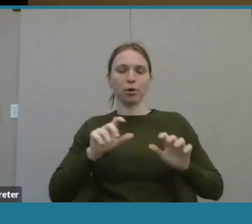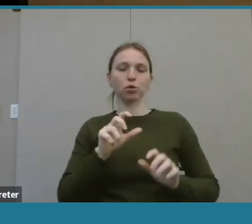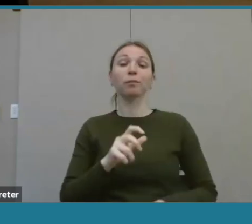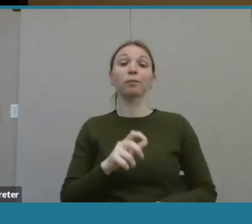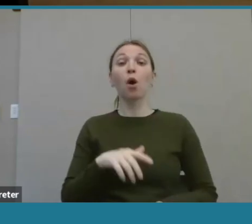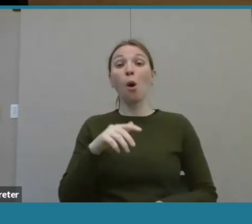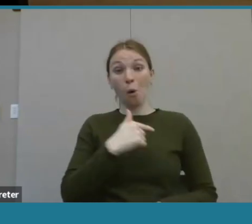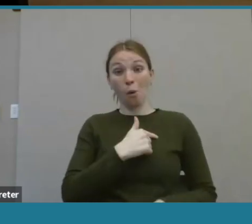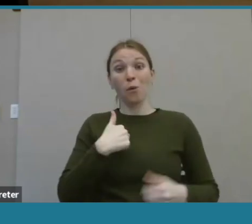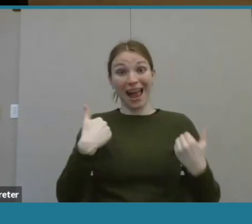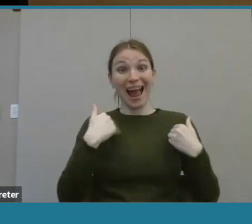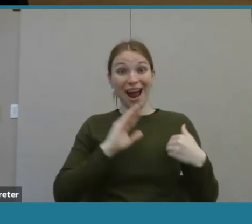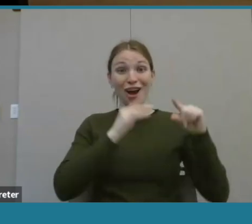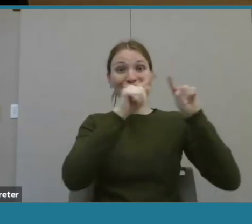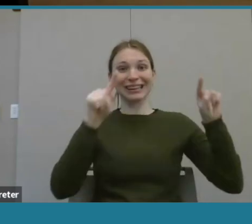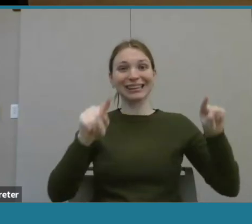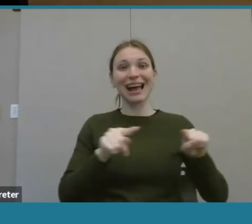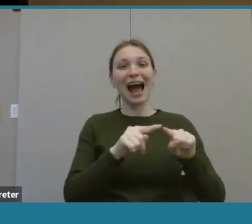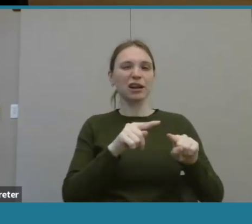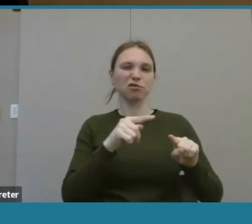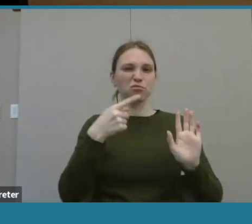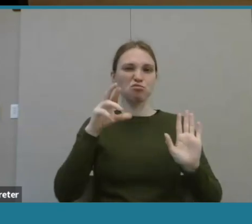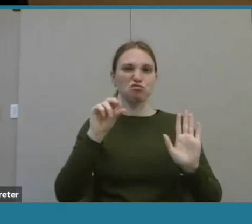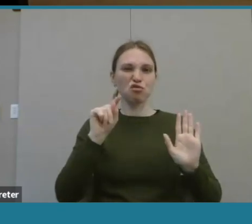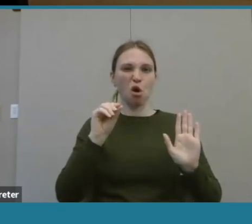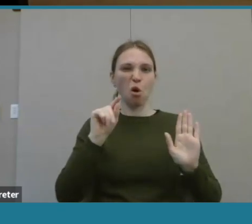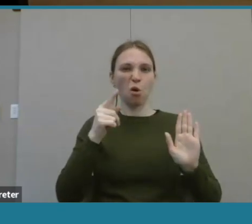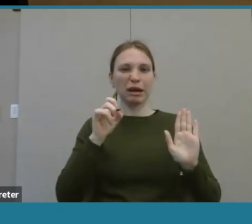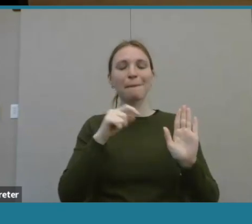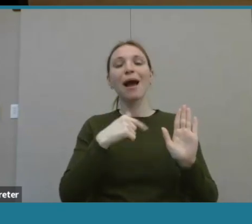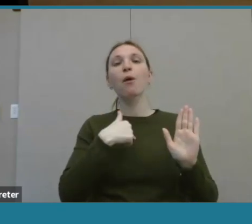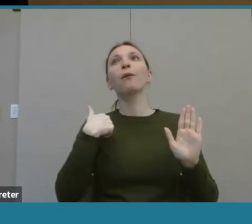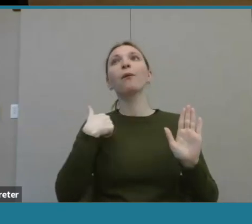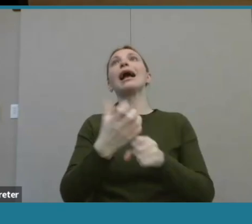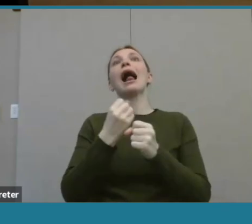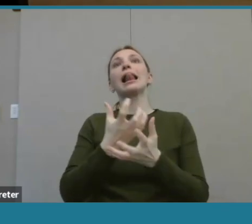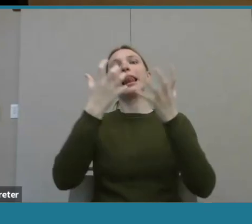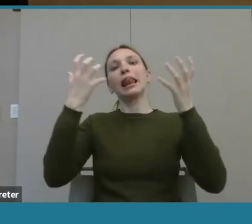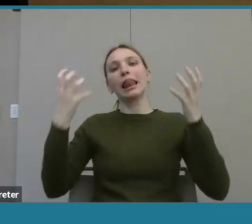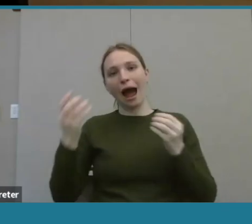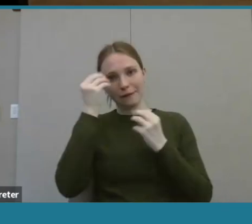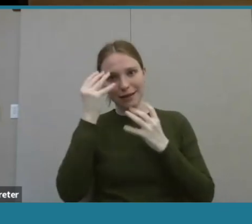made our final designs and our final constructed elements, which made a huge difference to us.